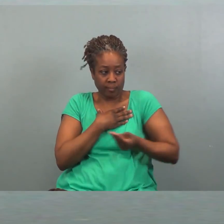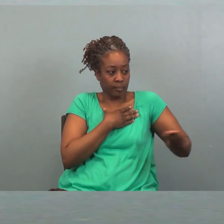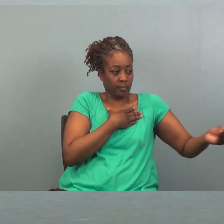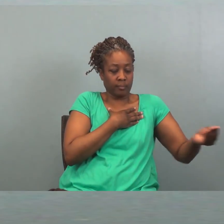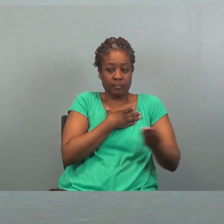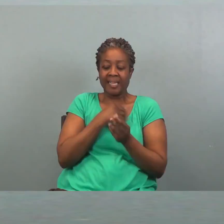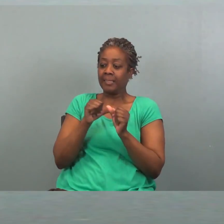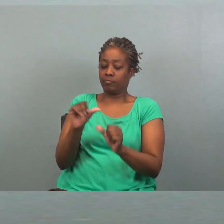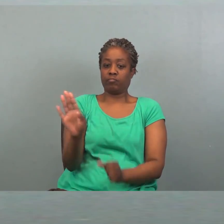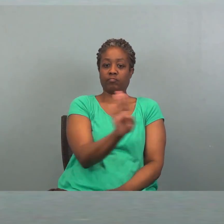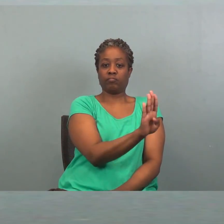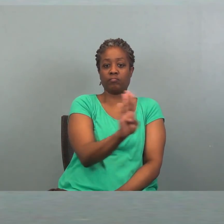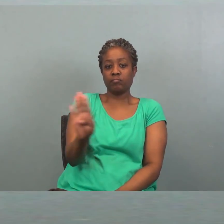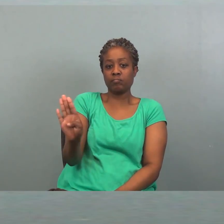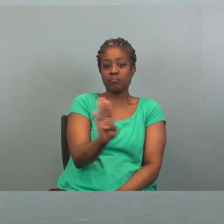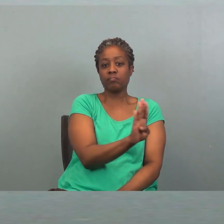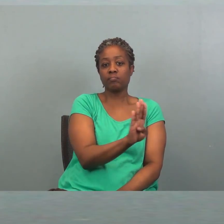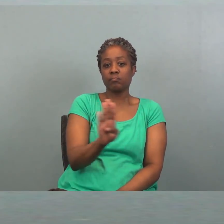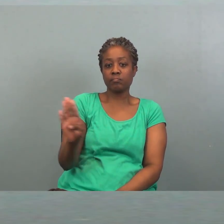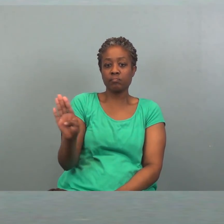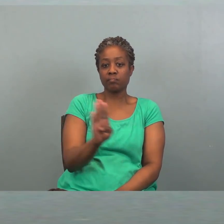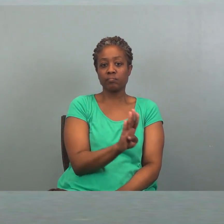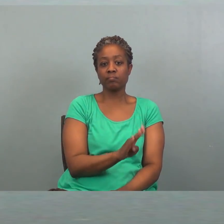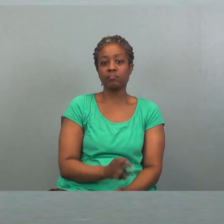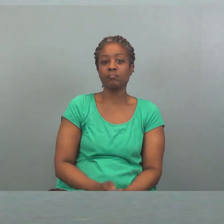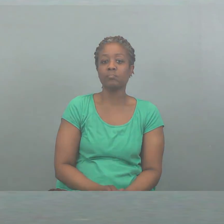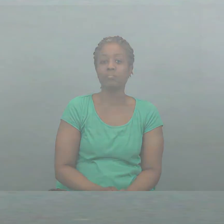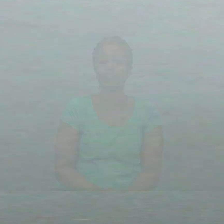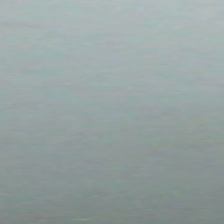between the provider and the client by deferring to the provider.